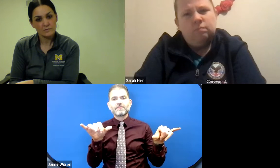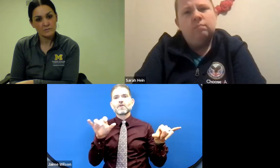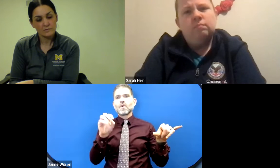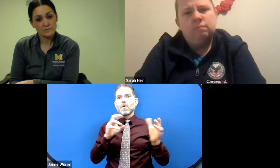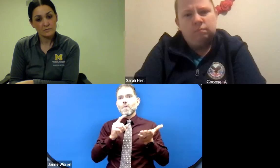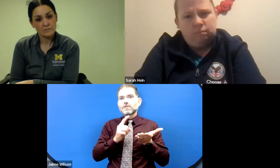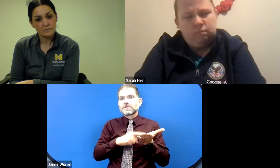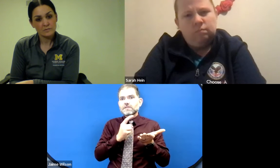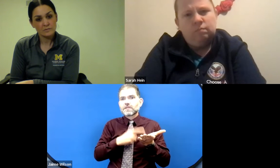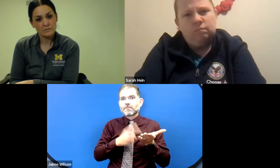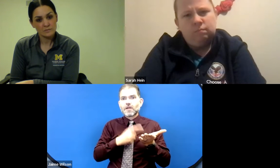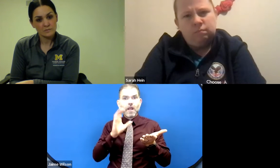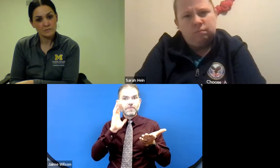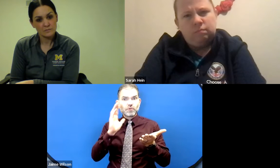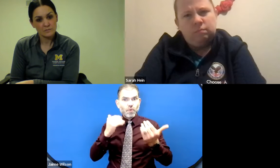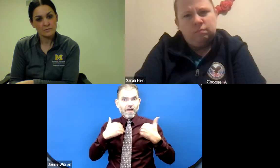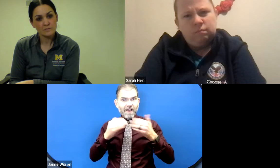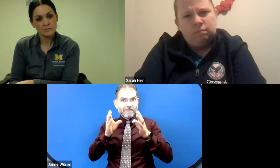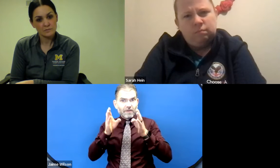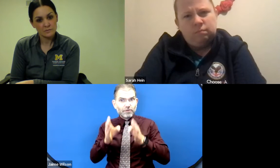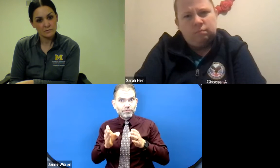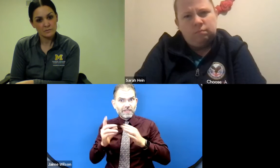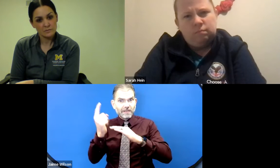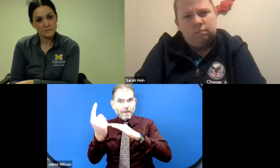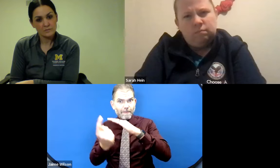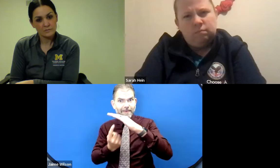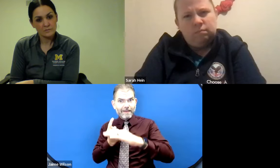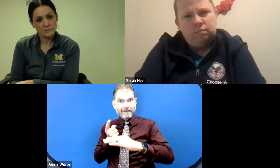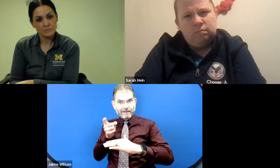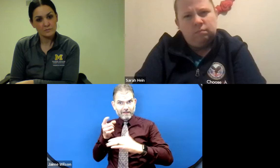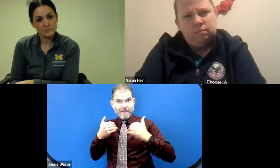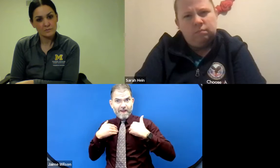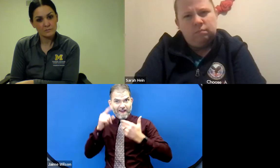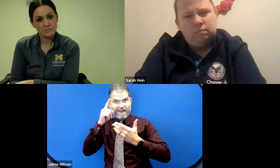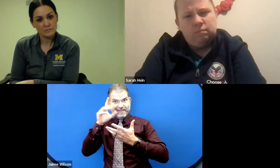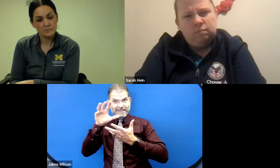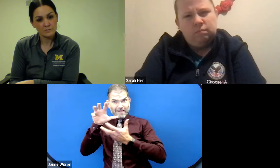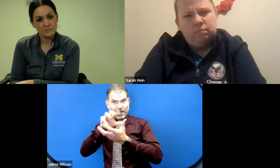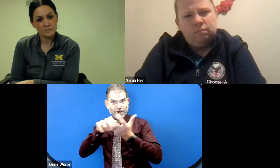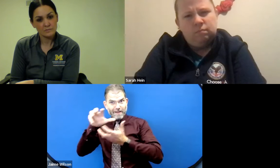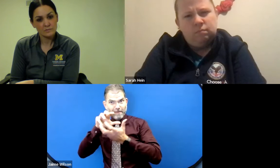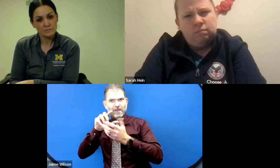ASL Interpreter: Often we'll see delirium and dementia kind of overlap. ASL Interpreter: So when a person comes in.